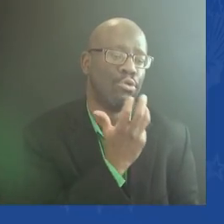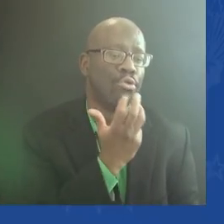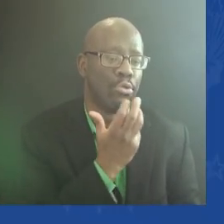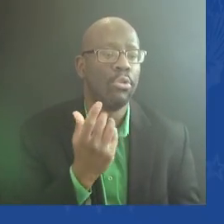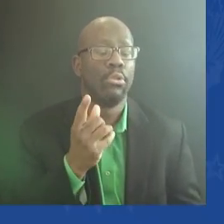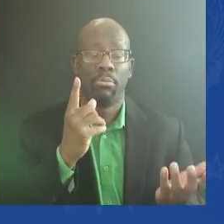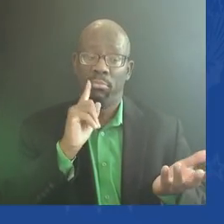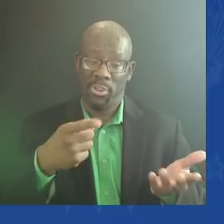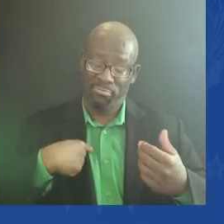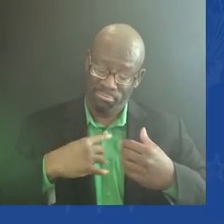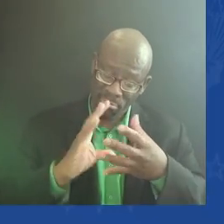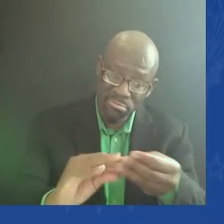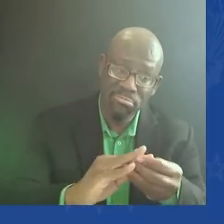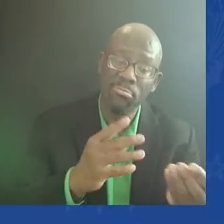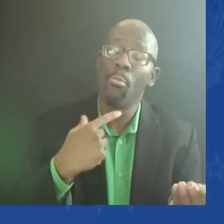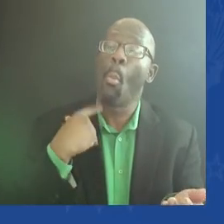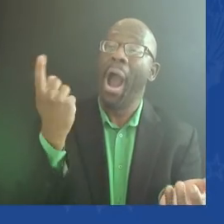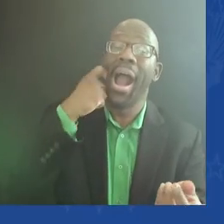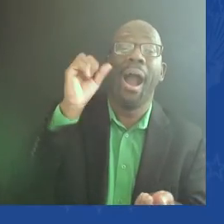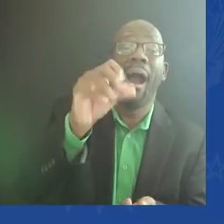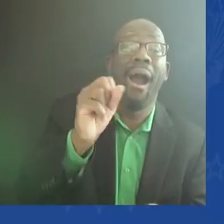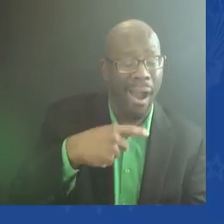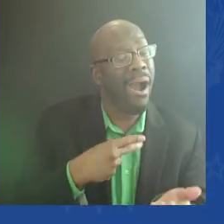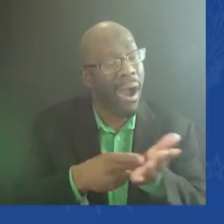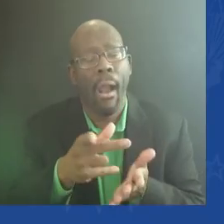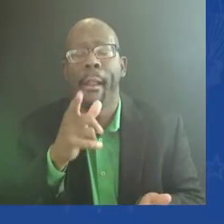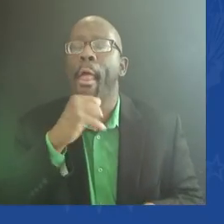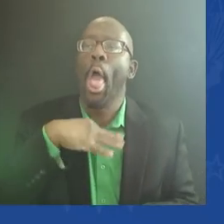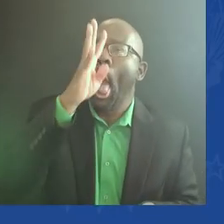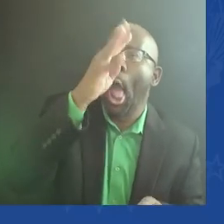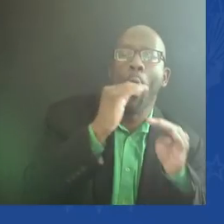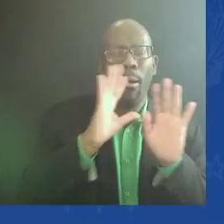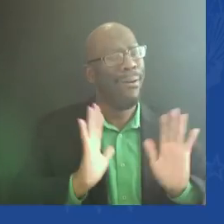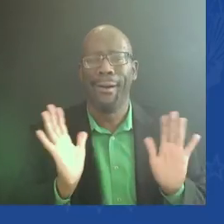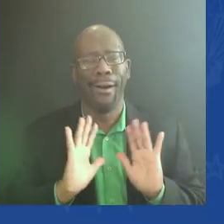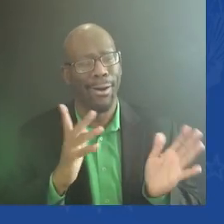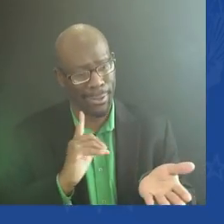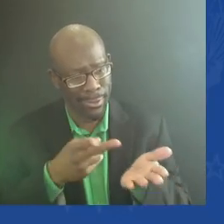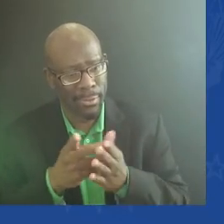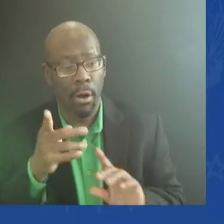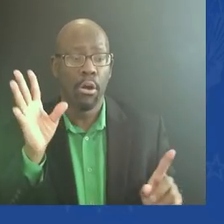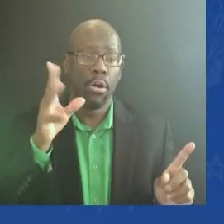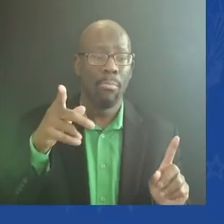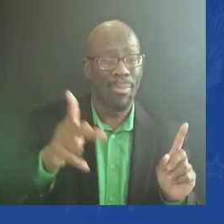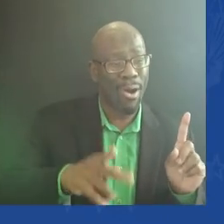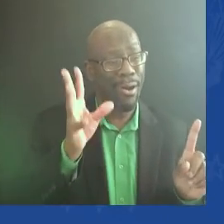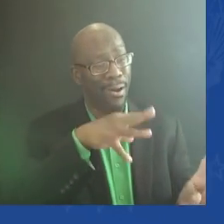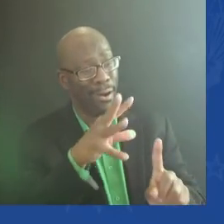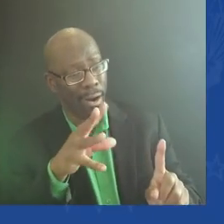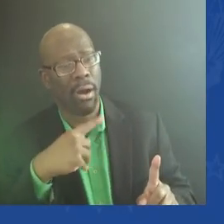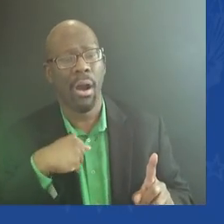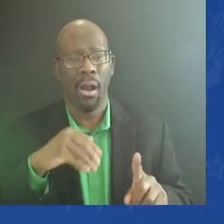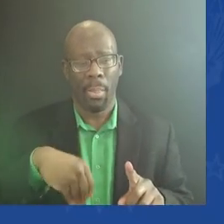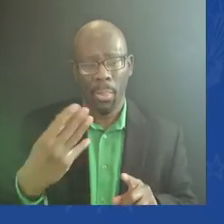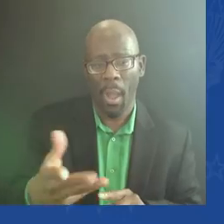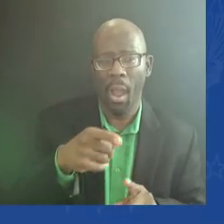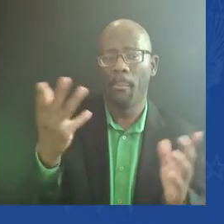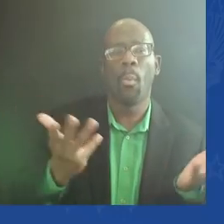what I was doing with the Pope when I gave him a command coin. And -- and I meant what I said: I --